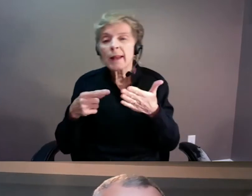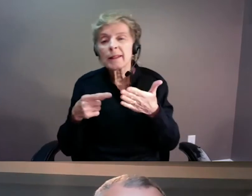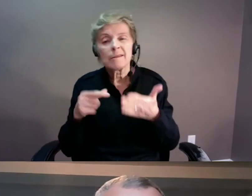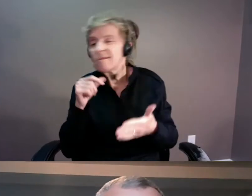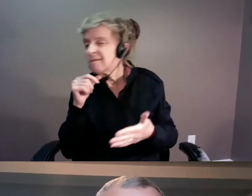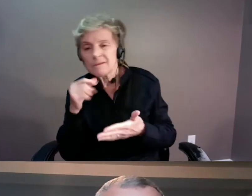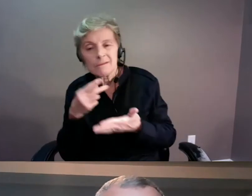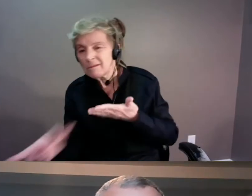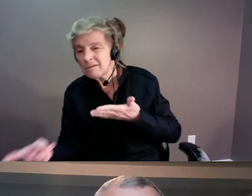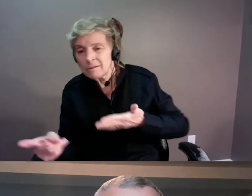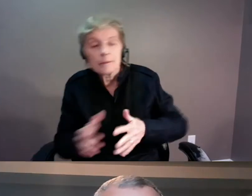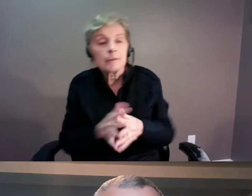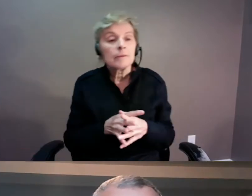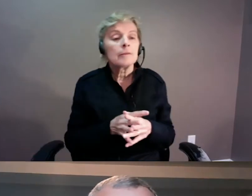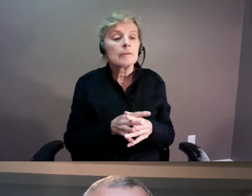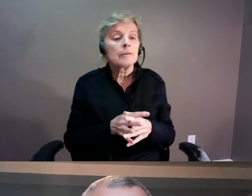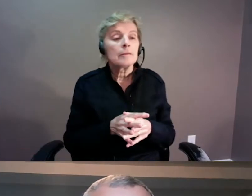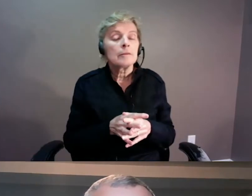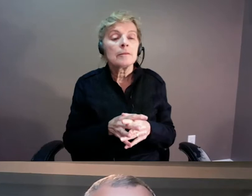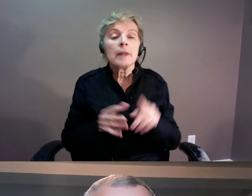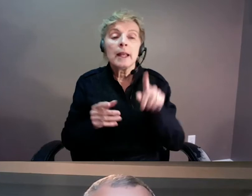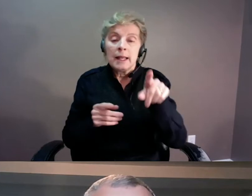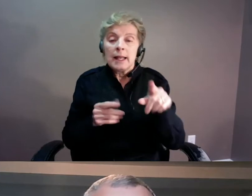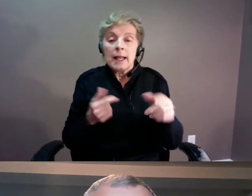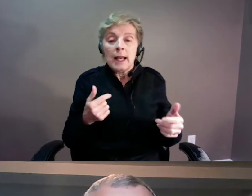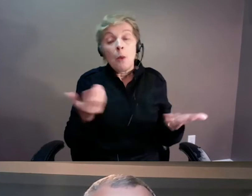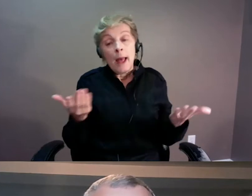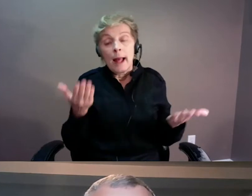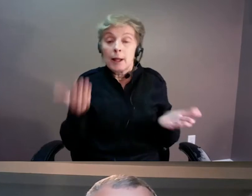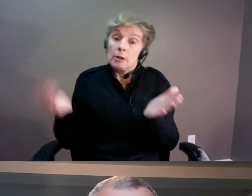Well, at the risk of being repetitive, I guess what I would say is to me,